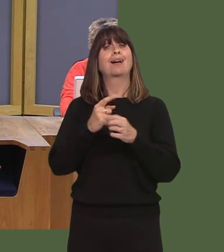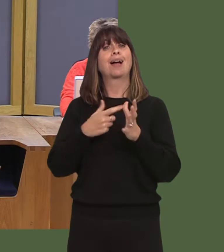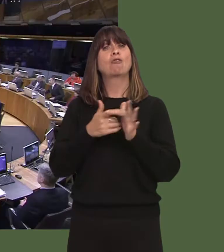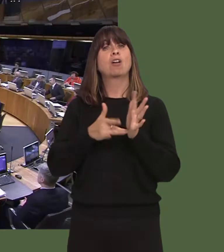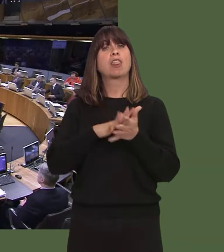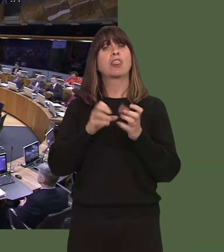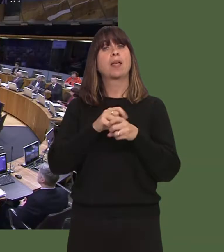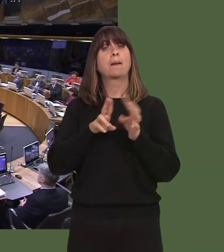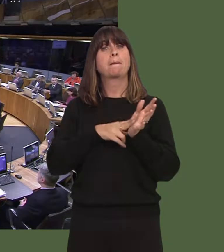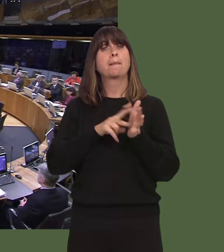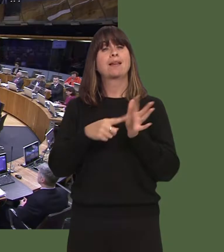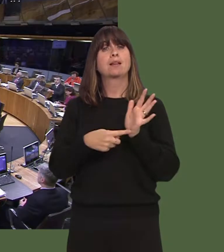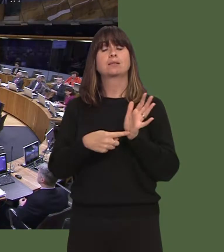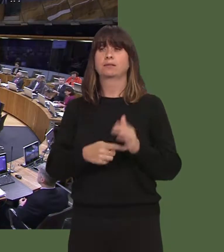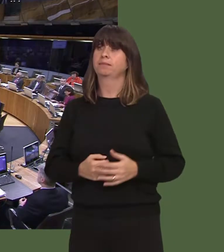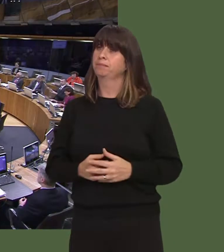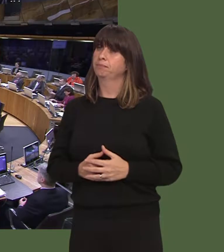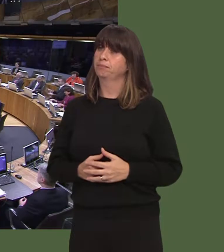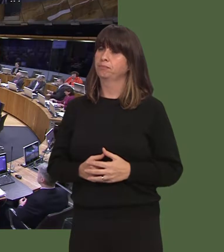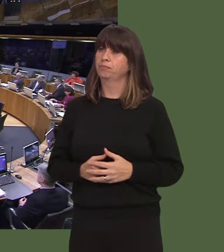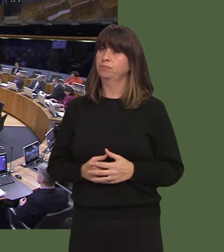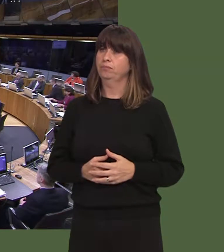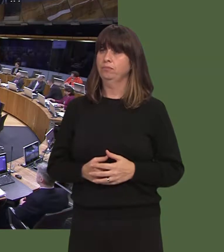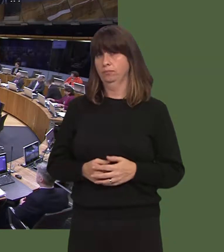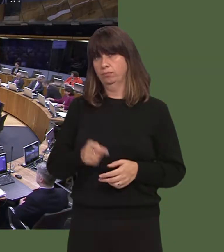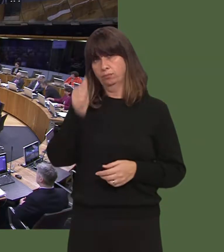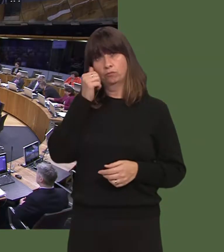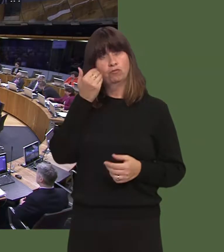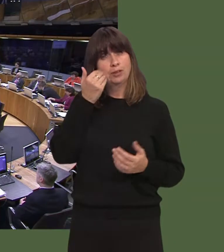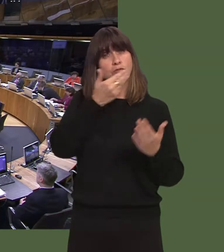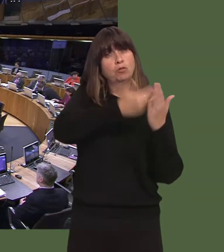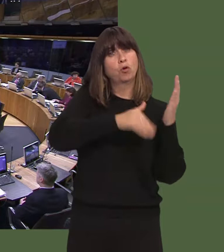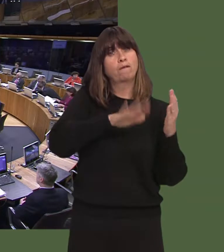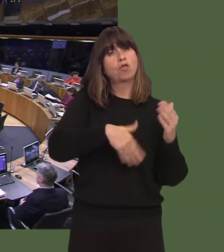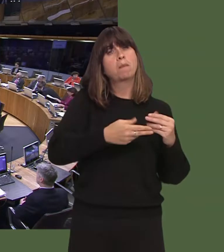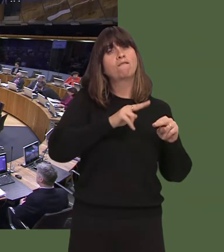Gareth Bennett AM: Diolch, Llywydd. First Minister, you're probably aware of a recent report from the future generations